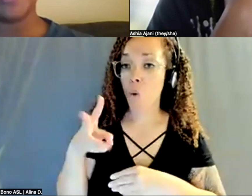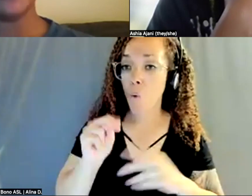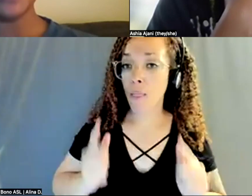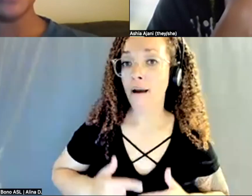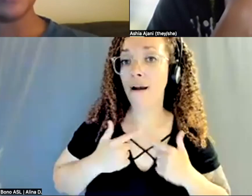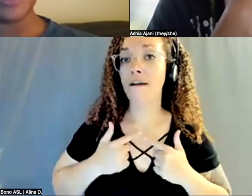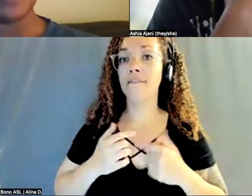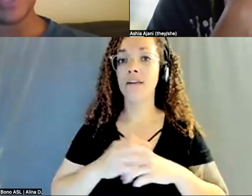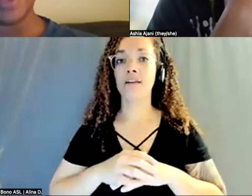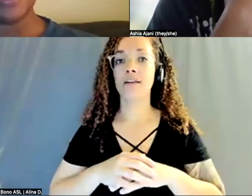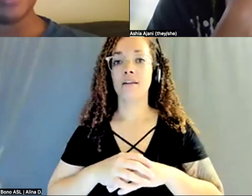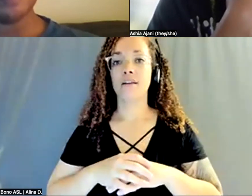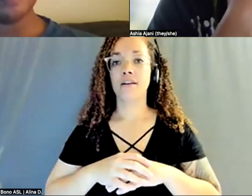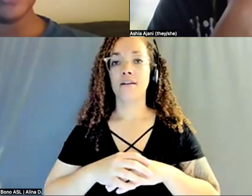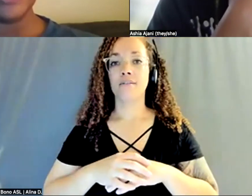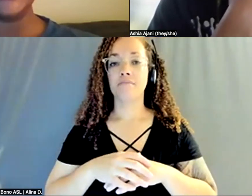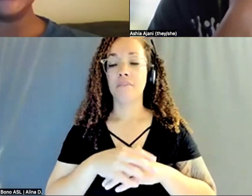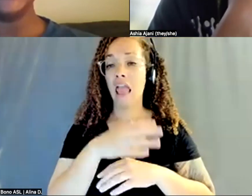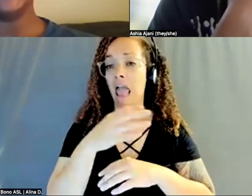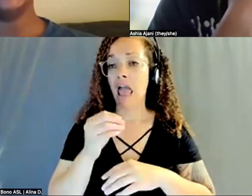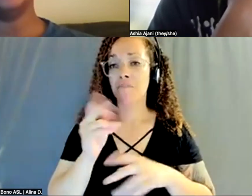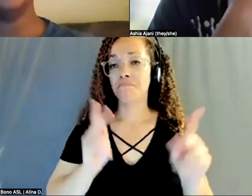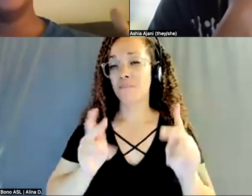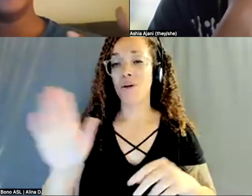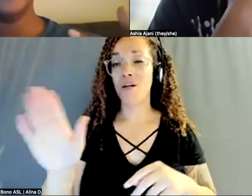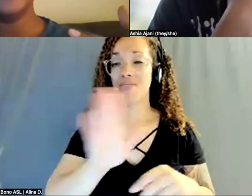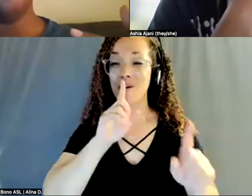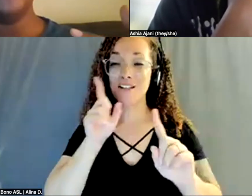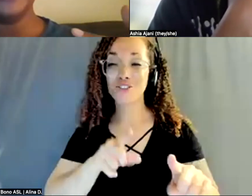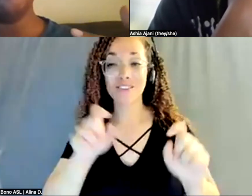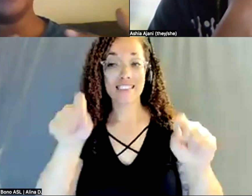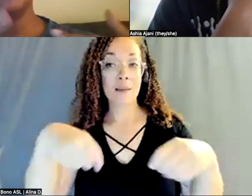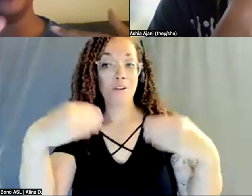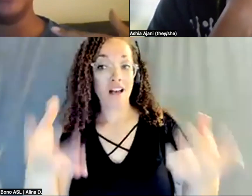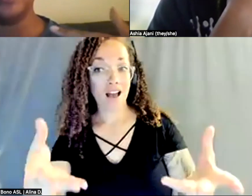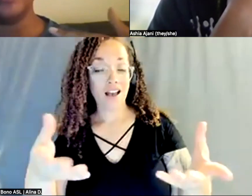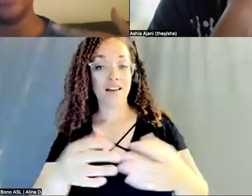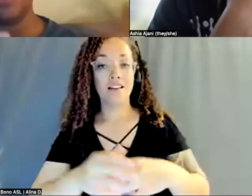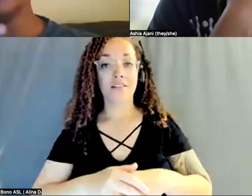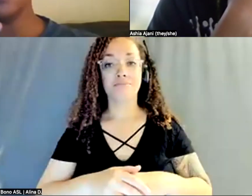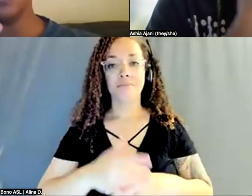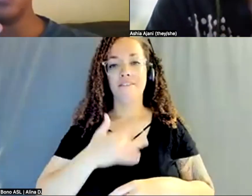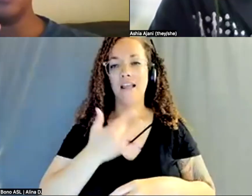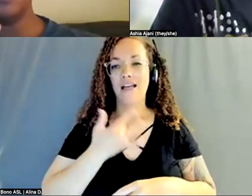and what answers they can provide, to the extent that they can. And I feel like “motherworld” also,